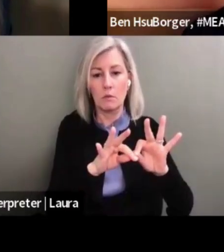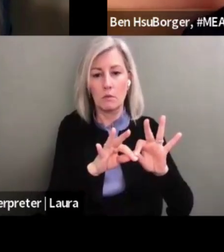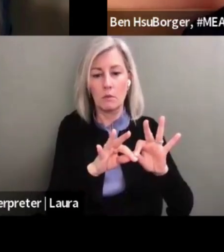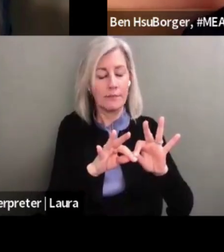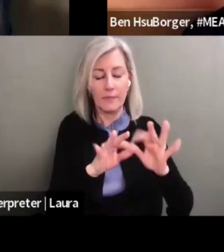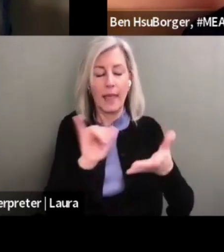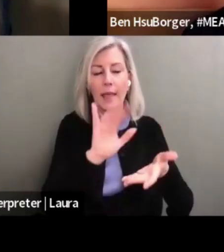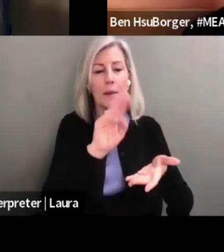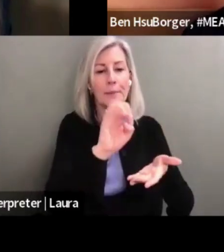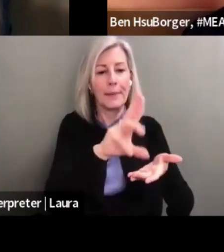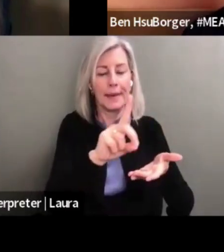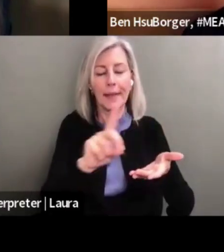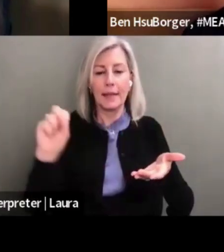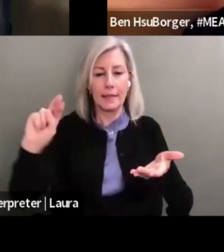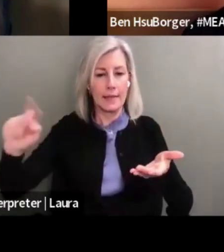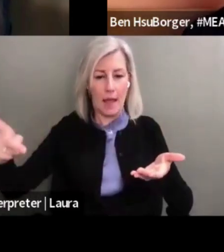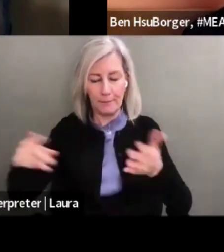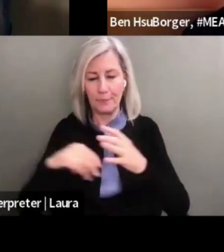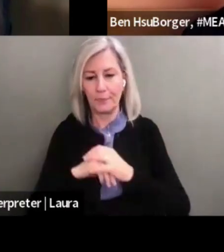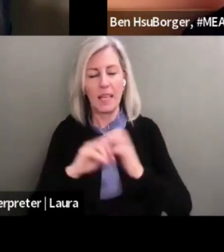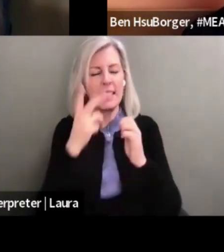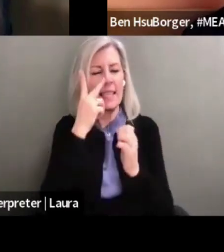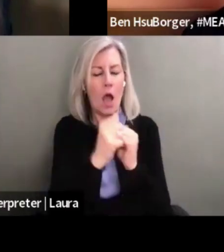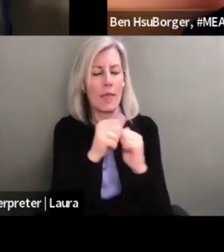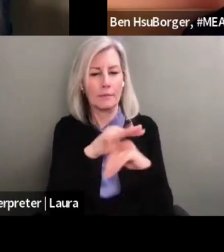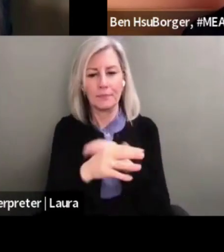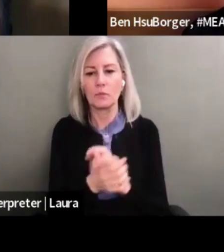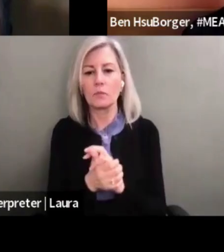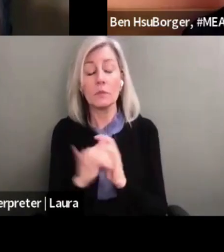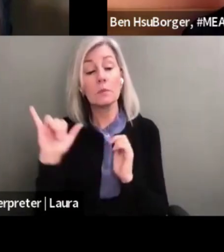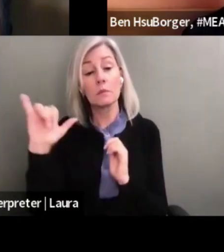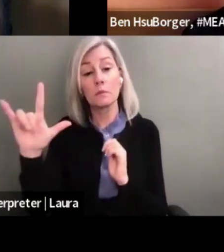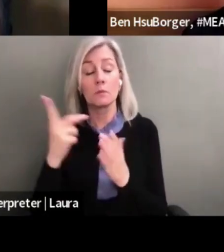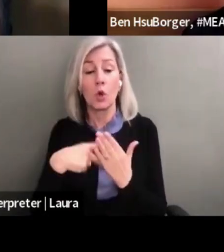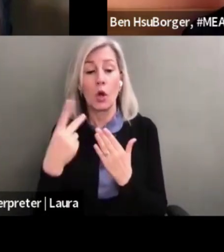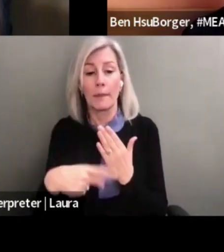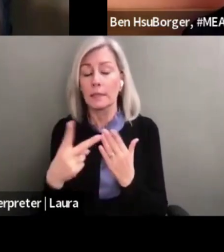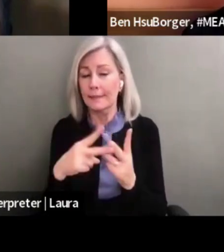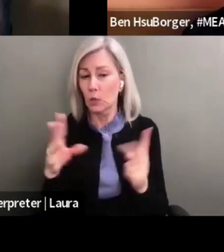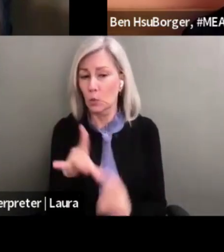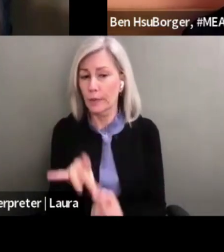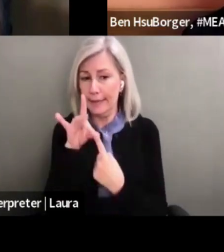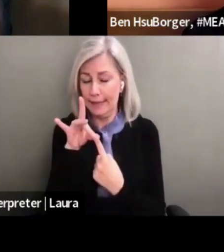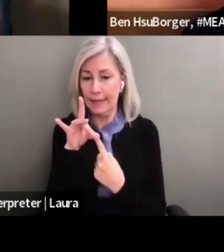are elements that will impact or change how core benefit programs that provide crucial benefits for people disabilities like Medicaid and SNAP